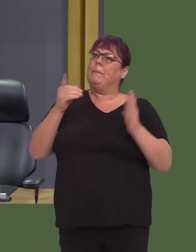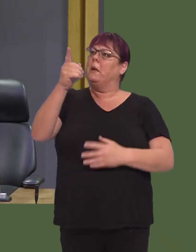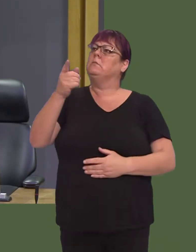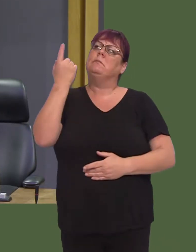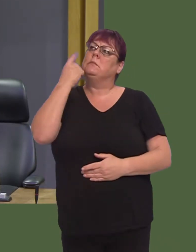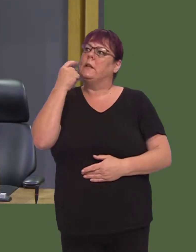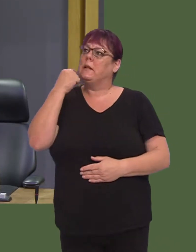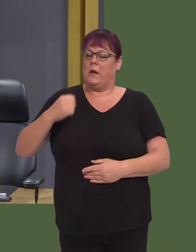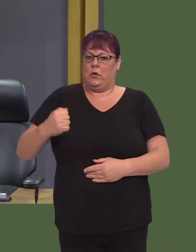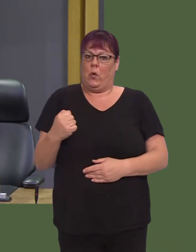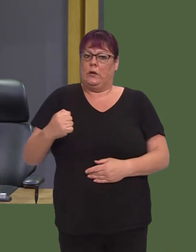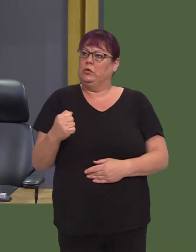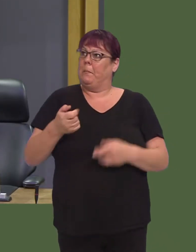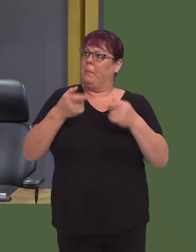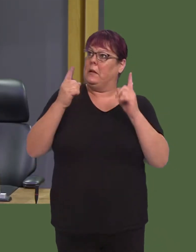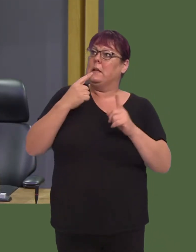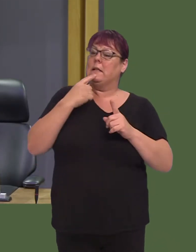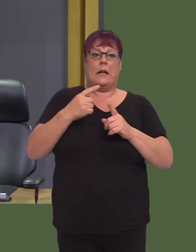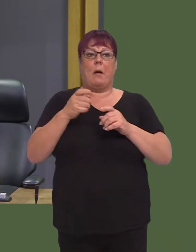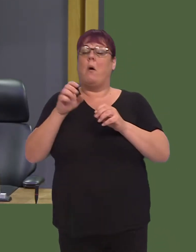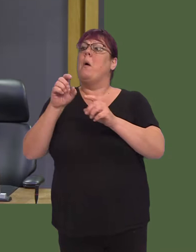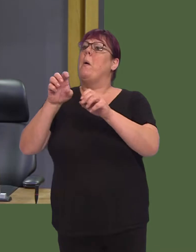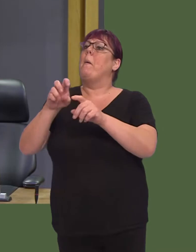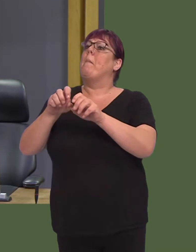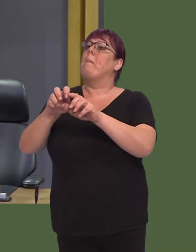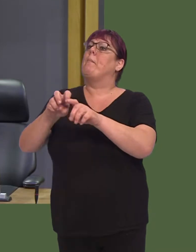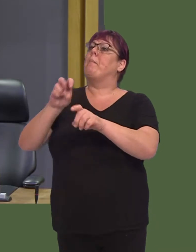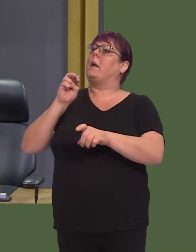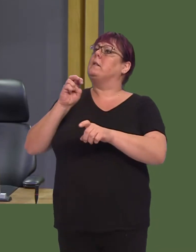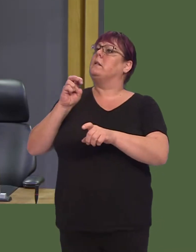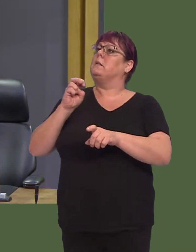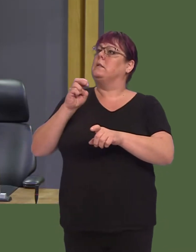Yesterday, when the Scottish First Minister called for any Brexit backstop affording Northern